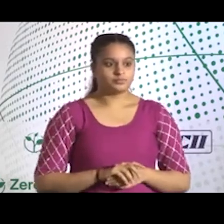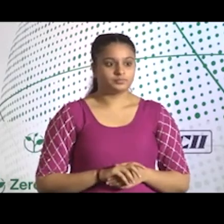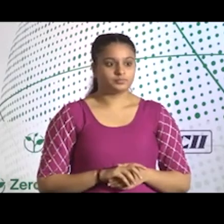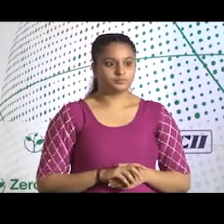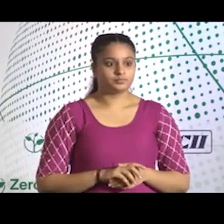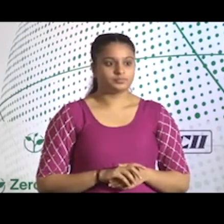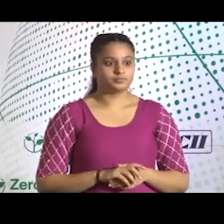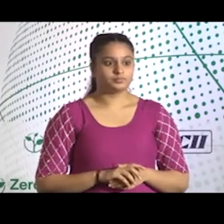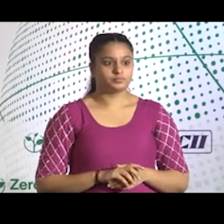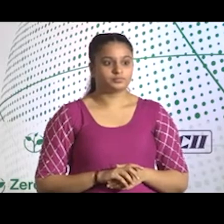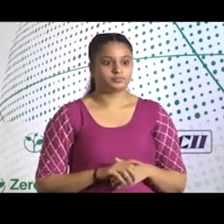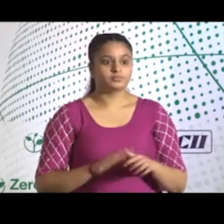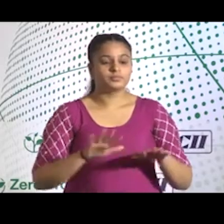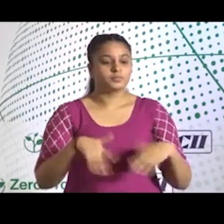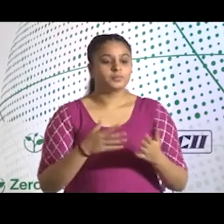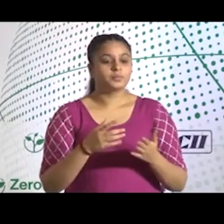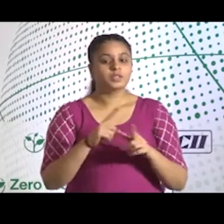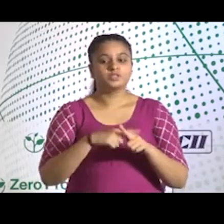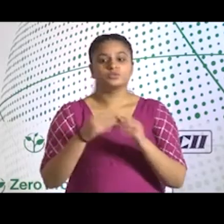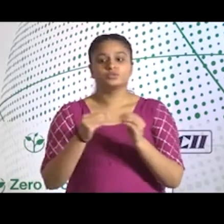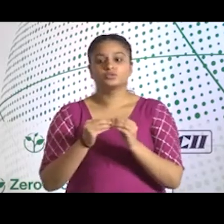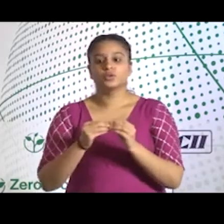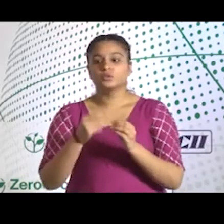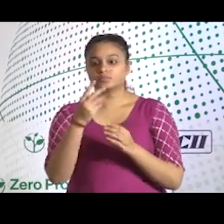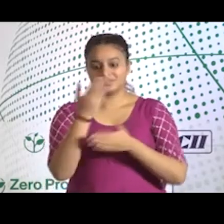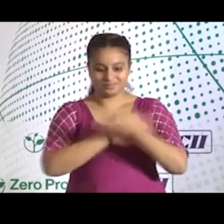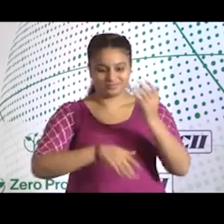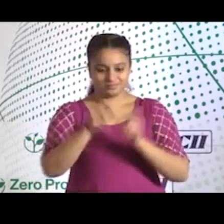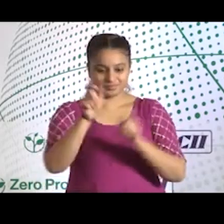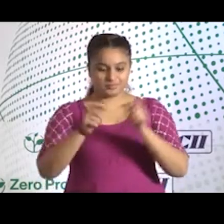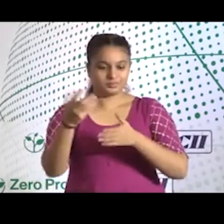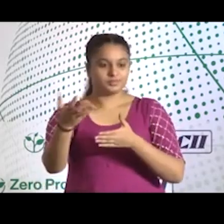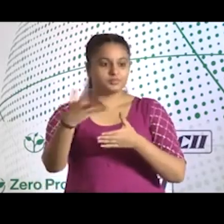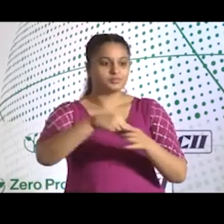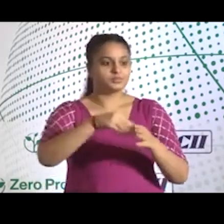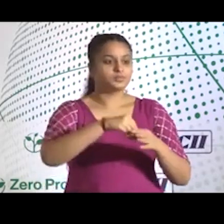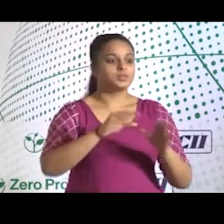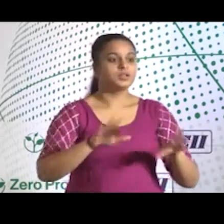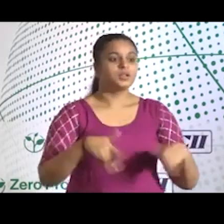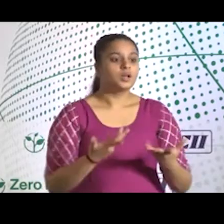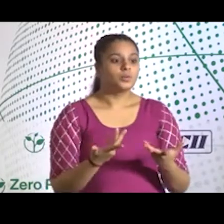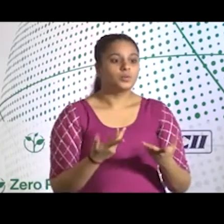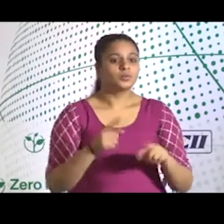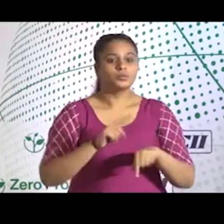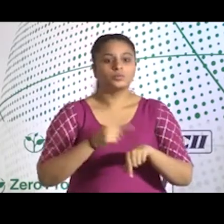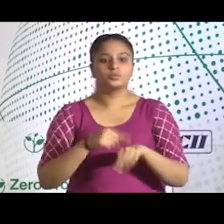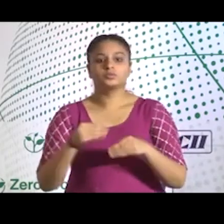how can hire persons with disabilities and how do we bring them up to speed? Right?